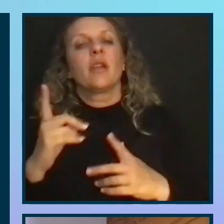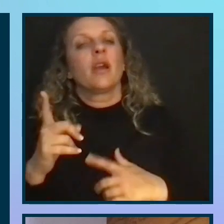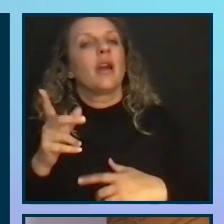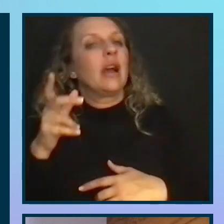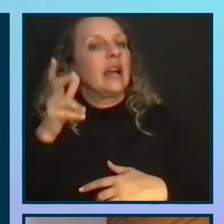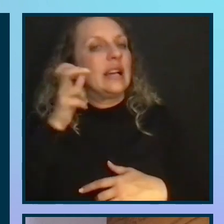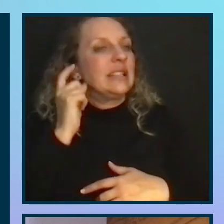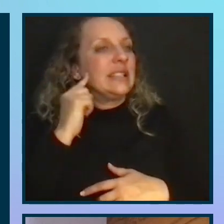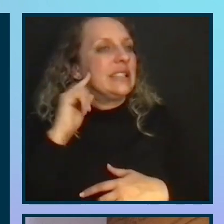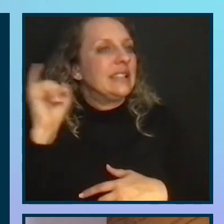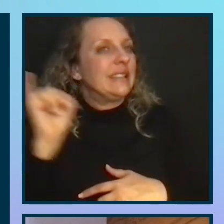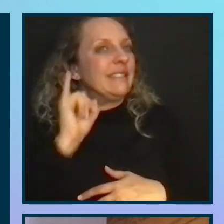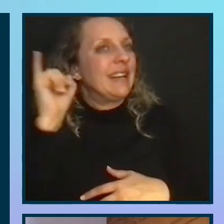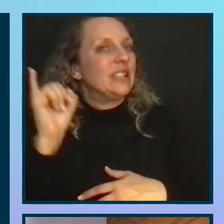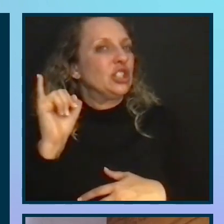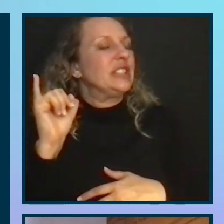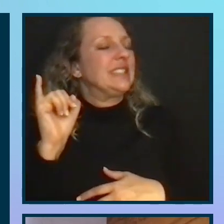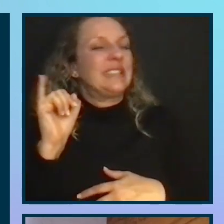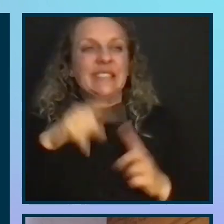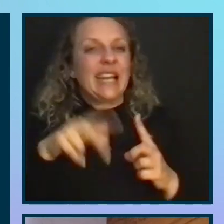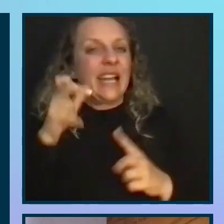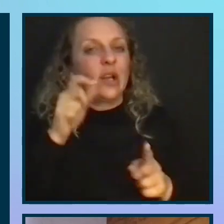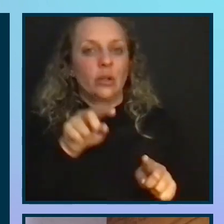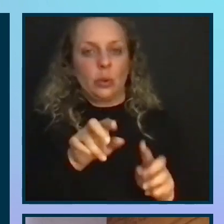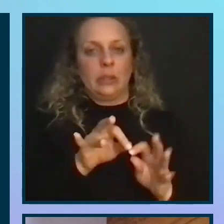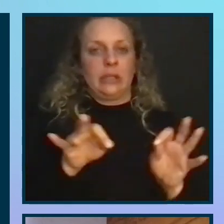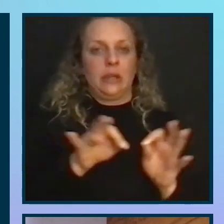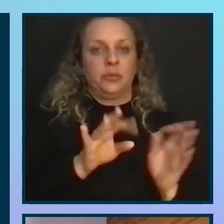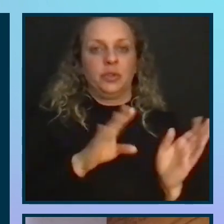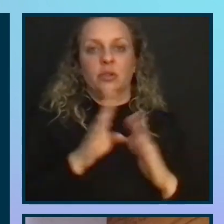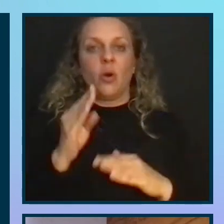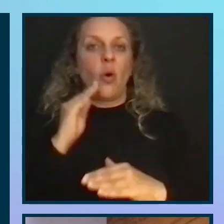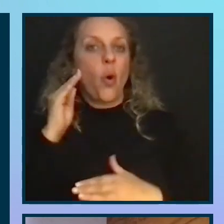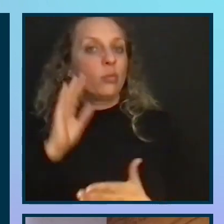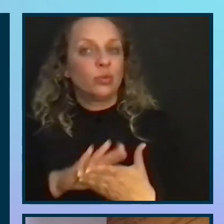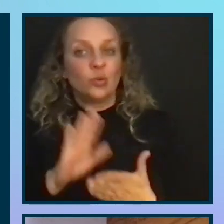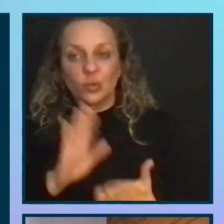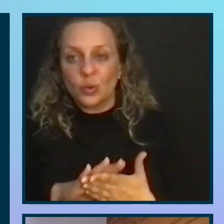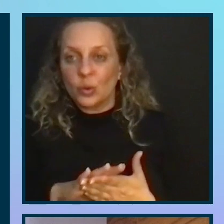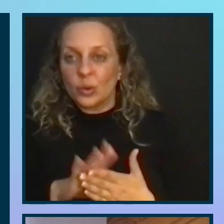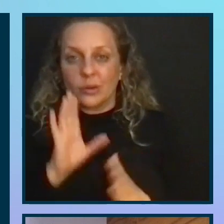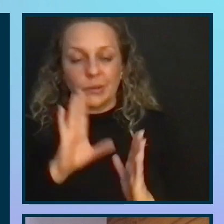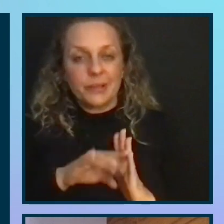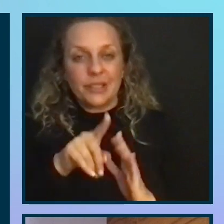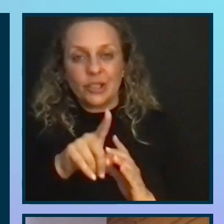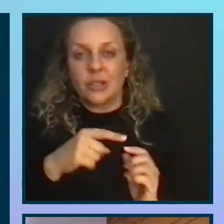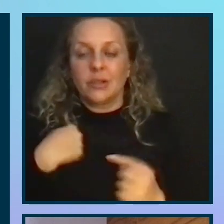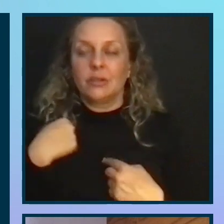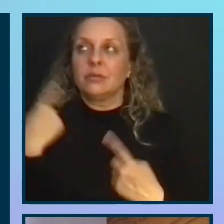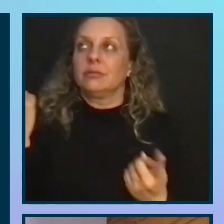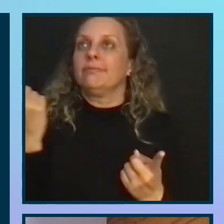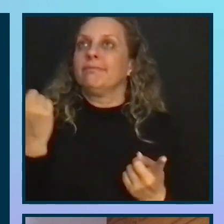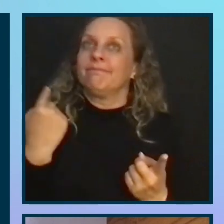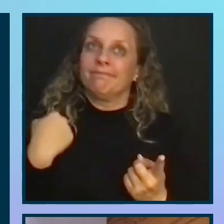you rely on captions. Homeschool over the last two years, I went through this, many people went through this,